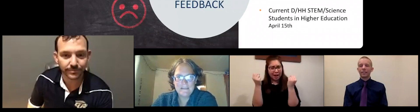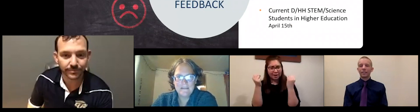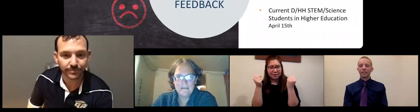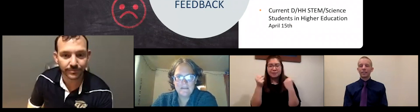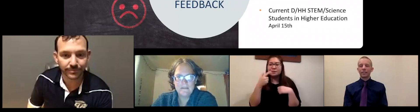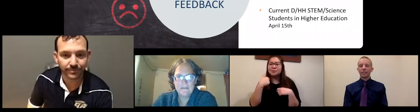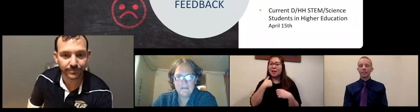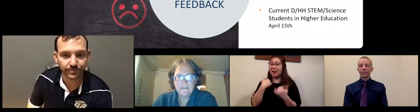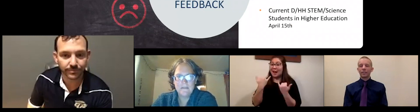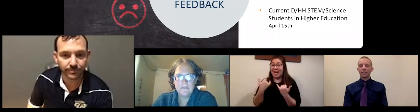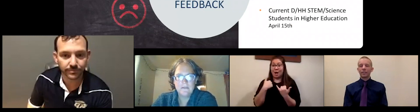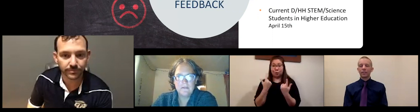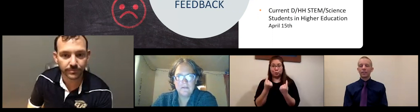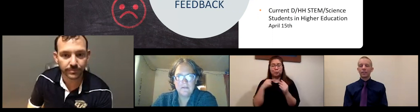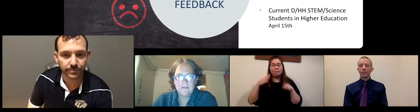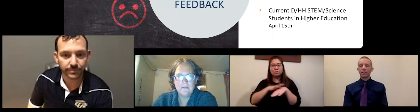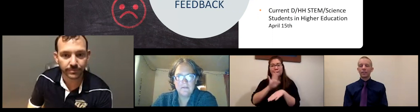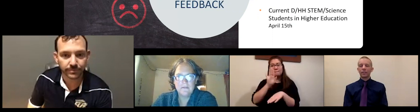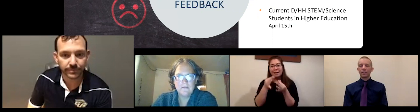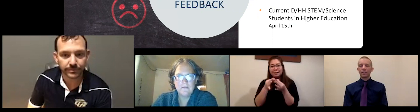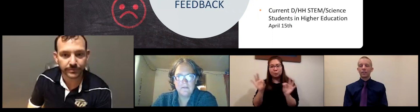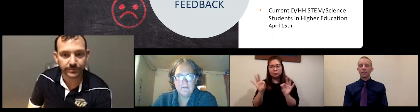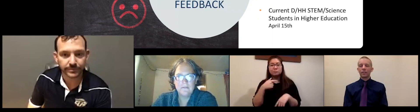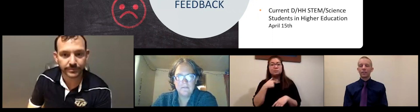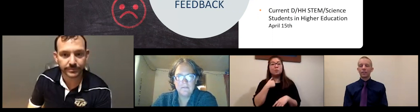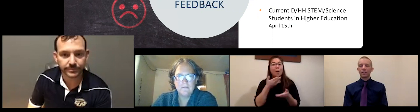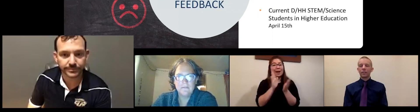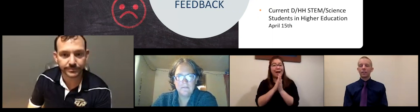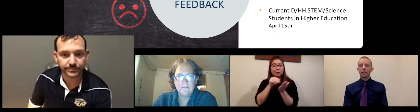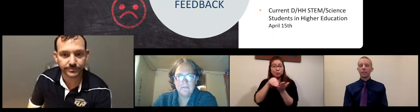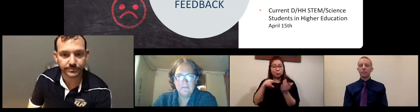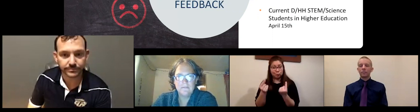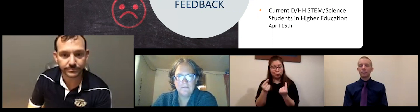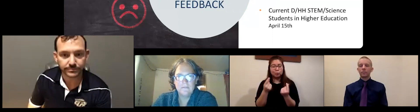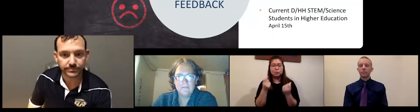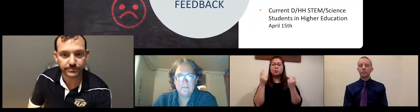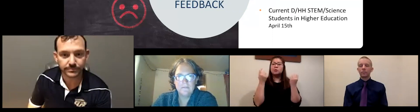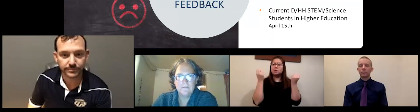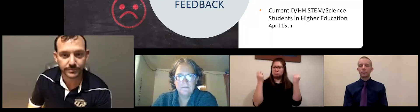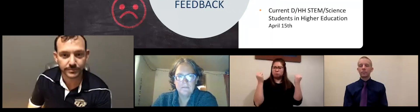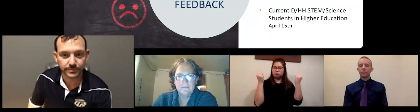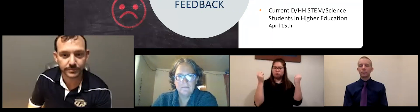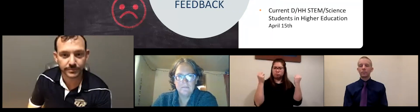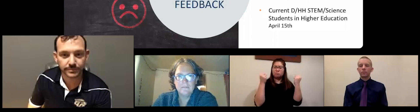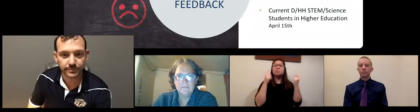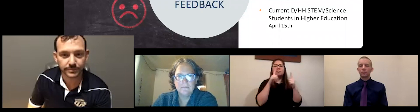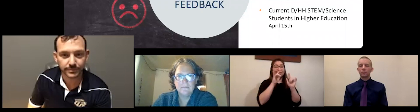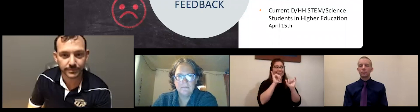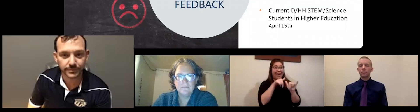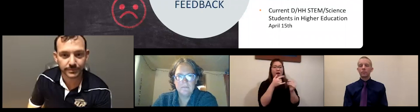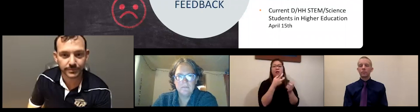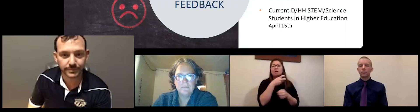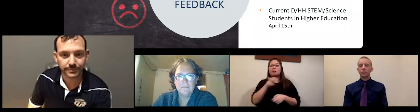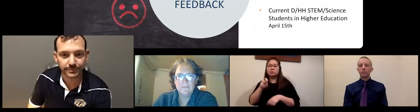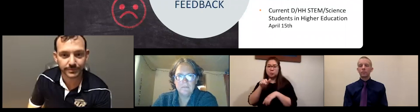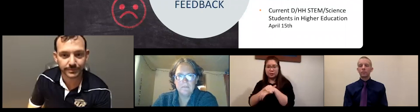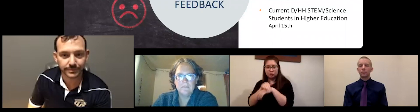Now what I do is I focus on bilingualism. I ask students to sign, then turn to English.